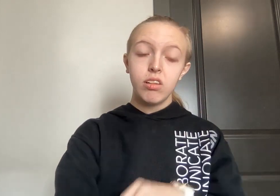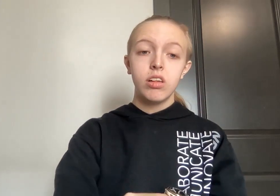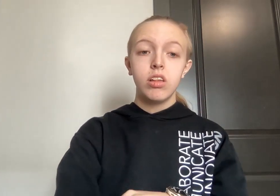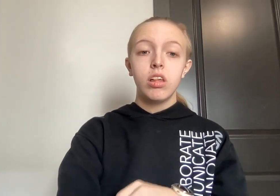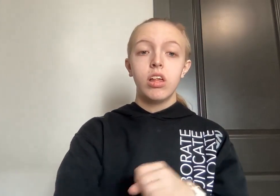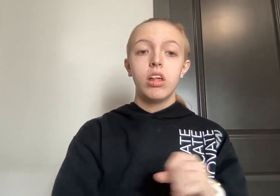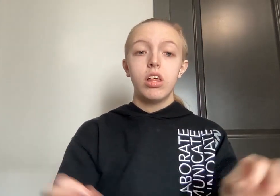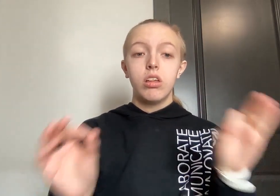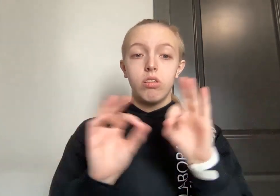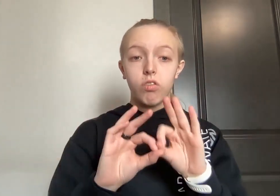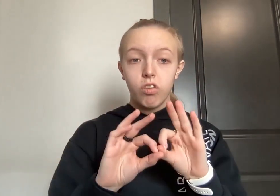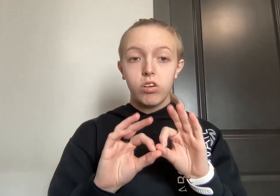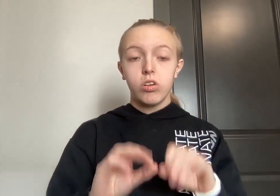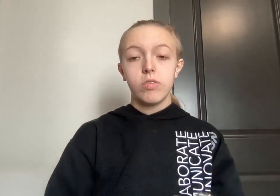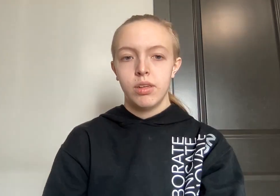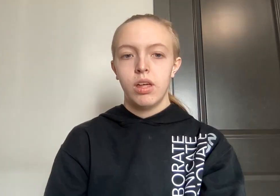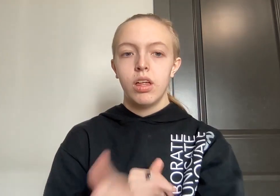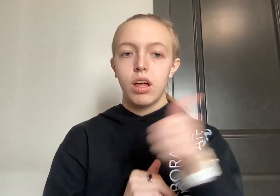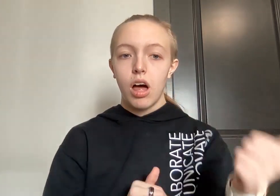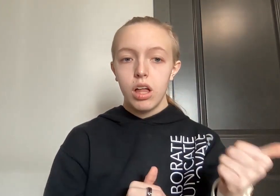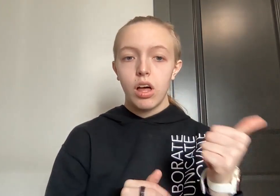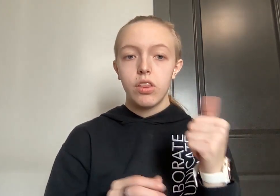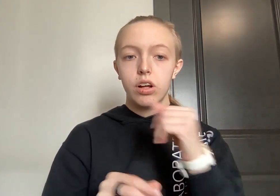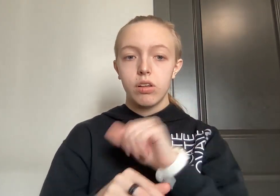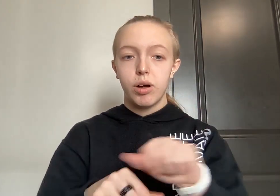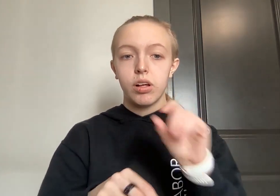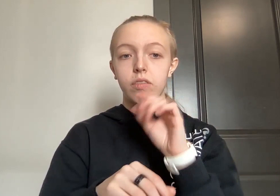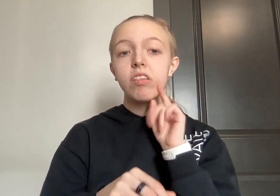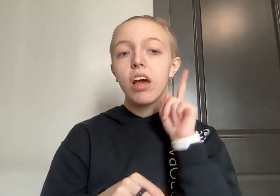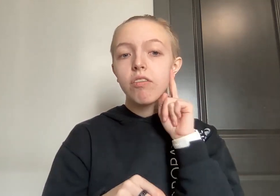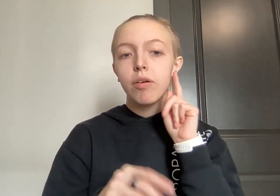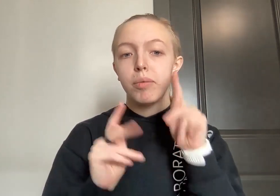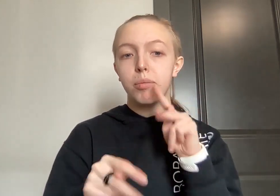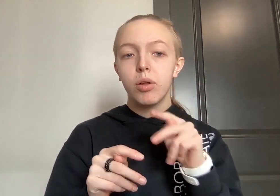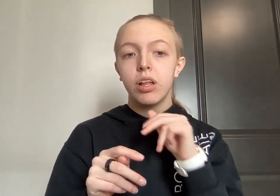This is crucial. Another mark of deaf people